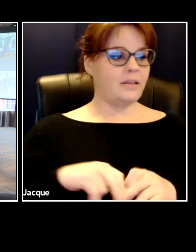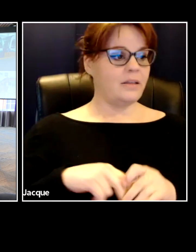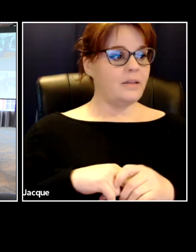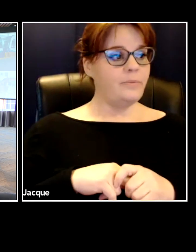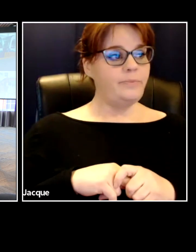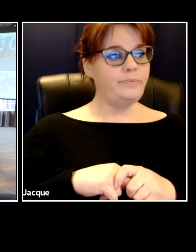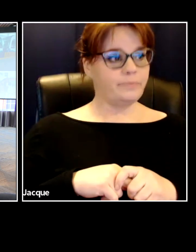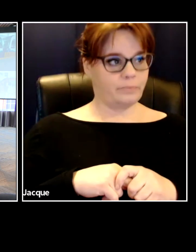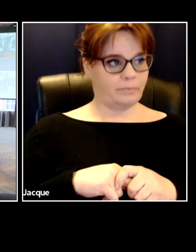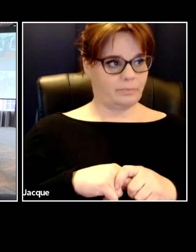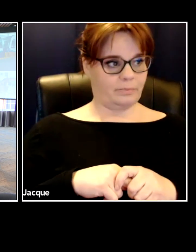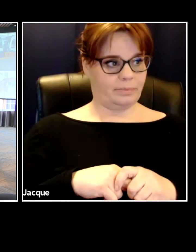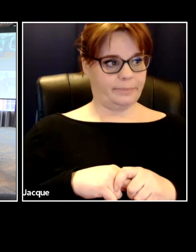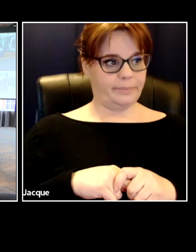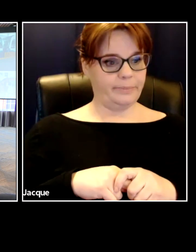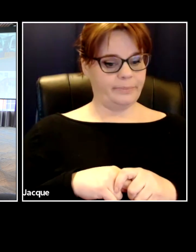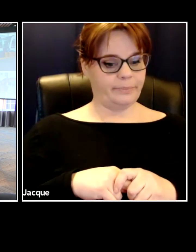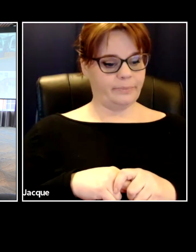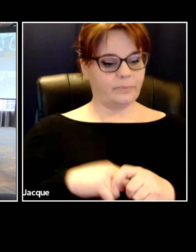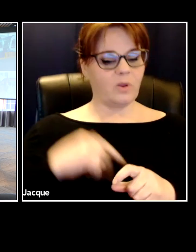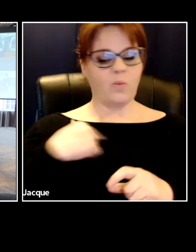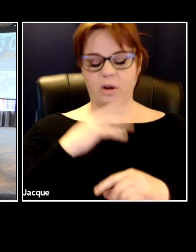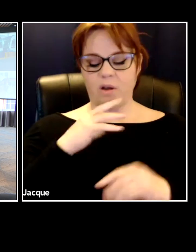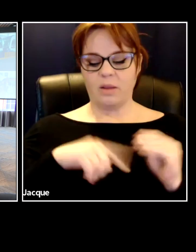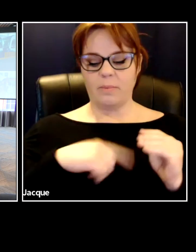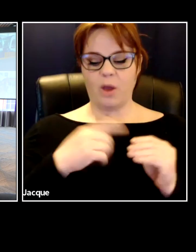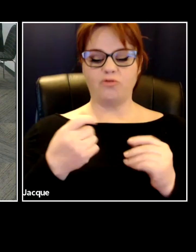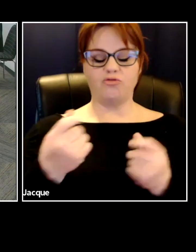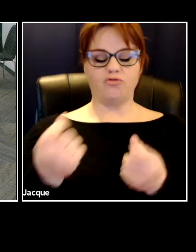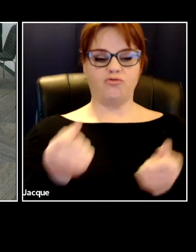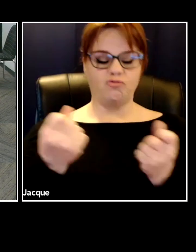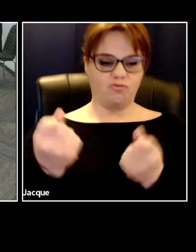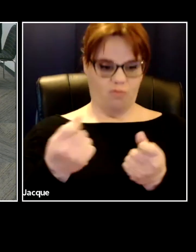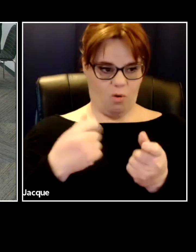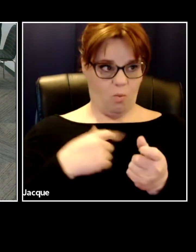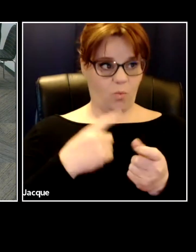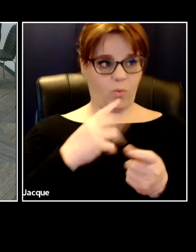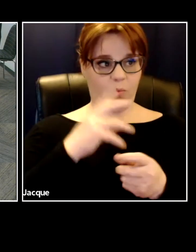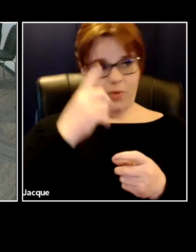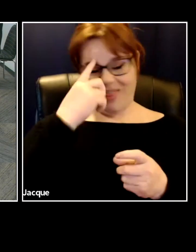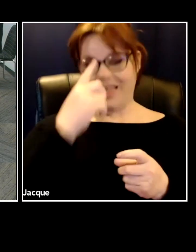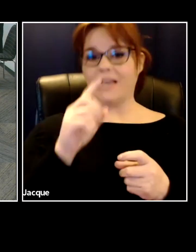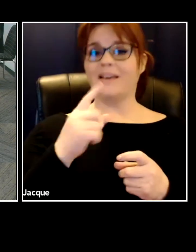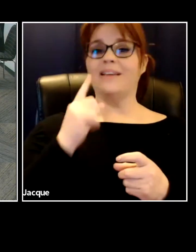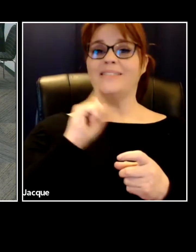the time when we're talking about travelers we think about single people. My experience